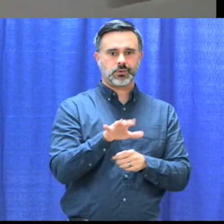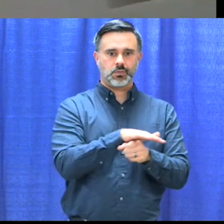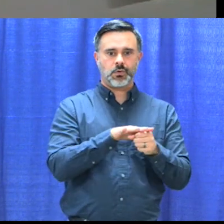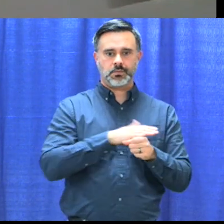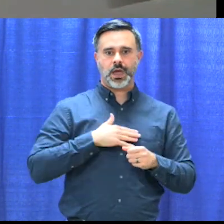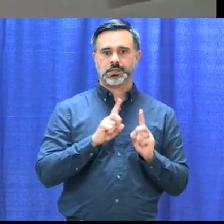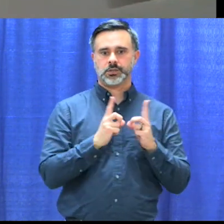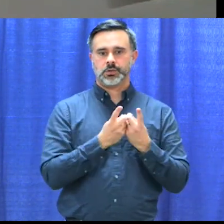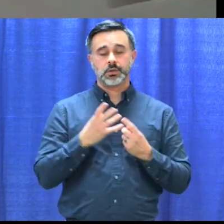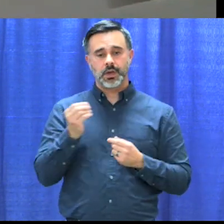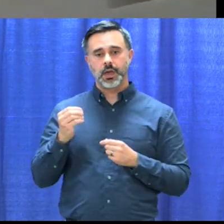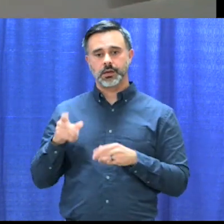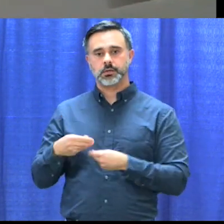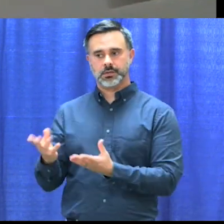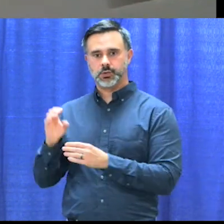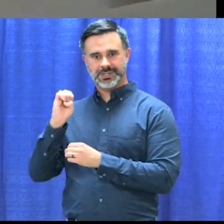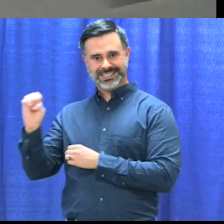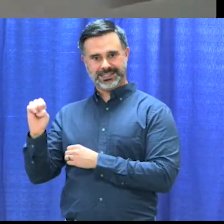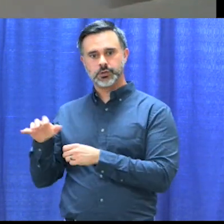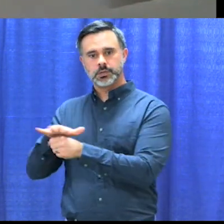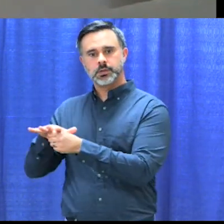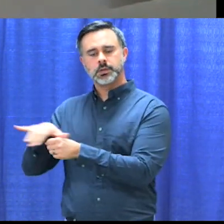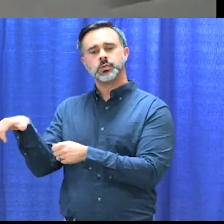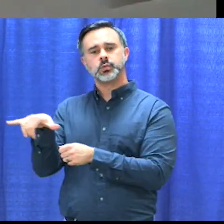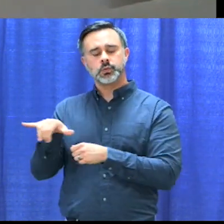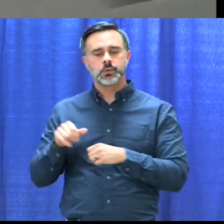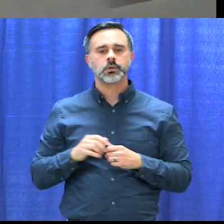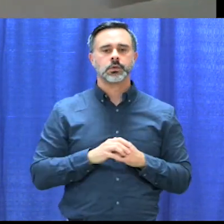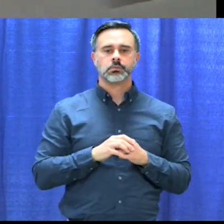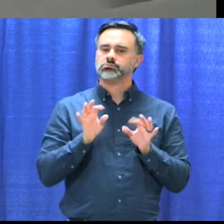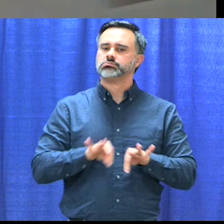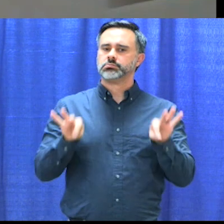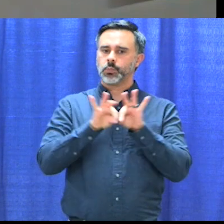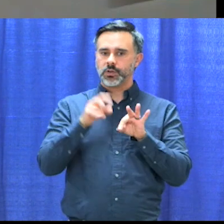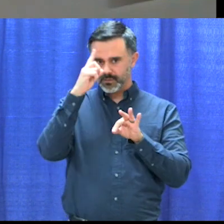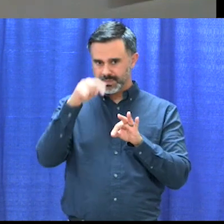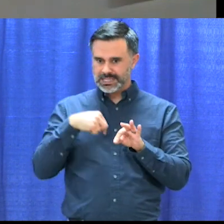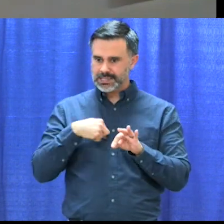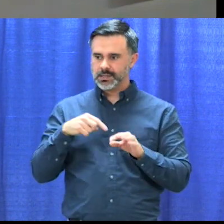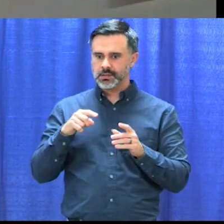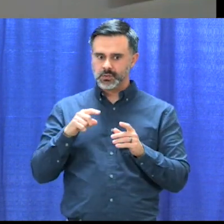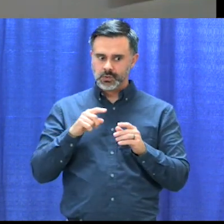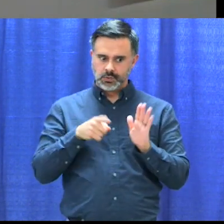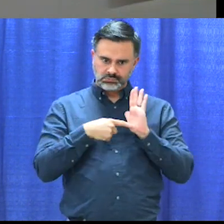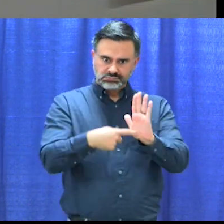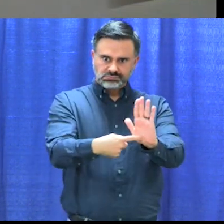also provided to the eastern portion of our district. It's really important to me to shine a light to these opportunities and resources that